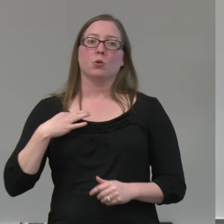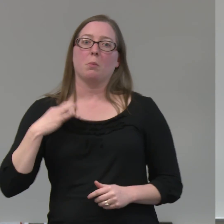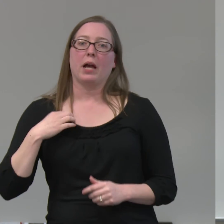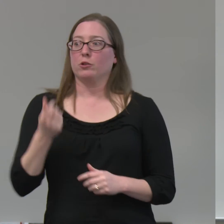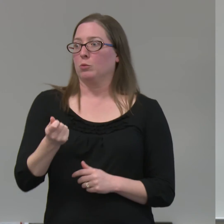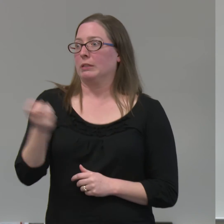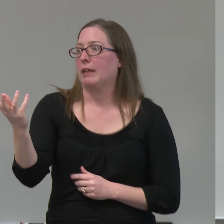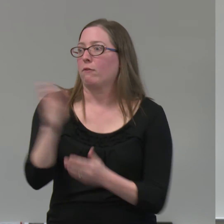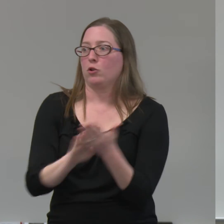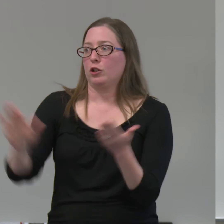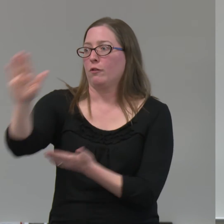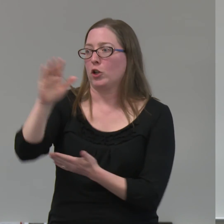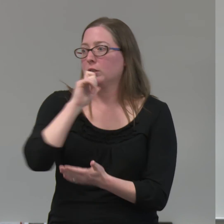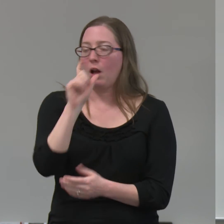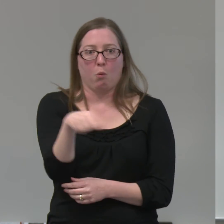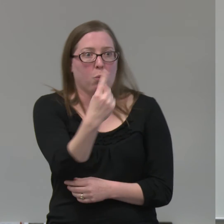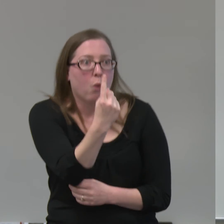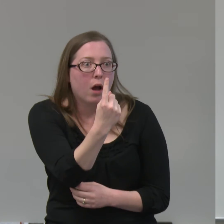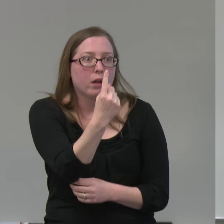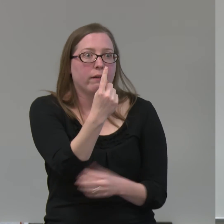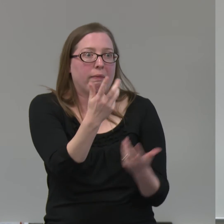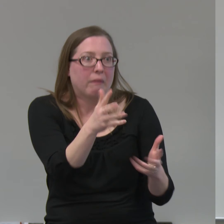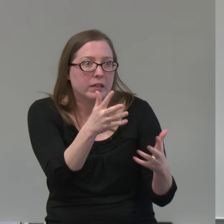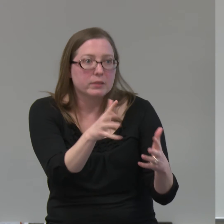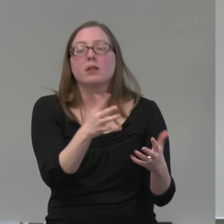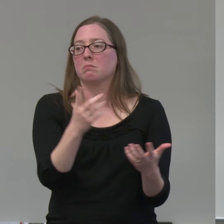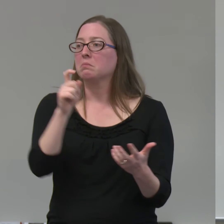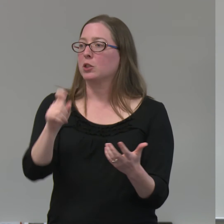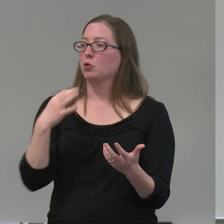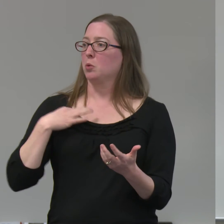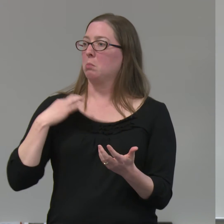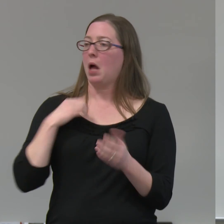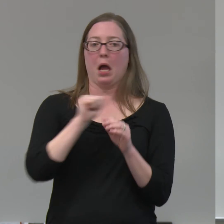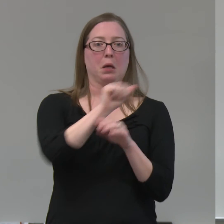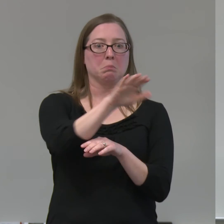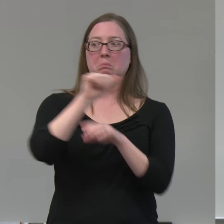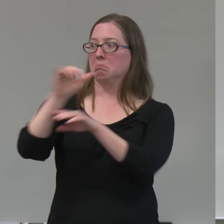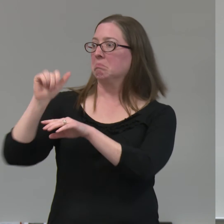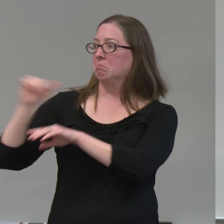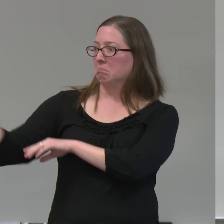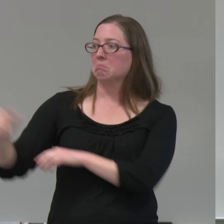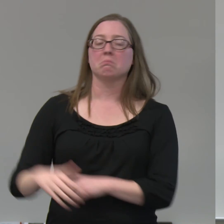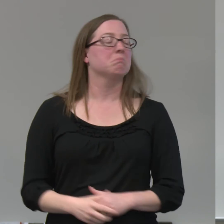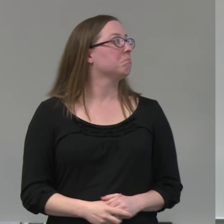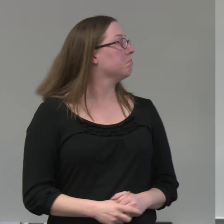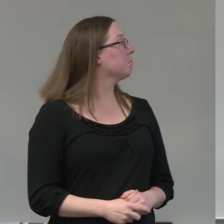hopefully, get into the best possible school, OK?